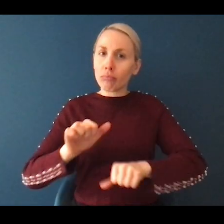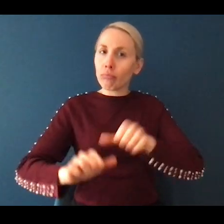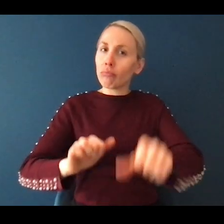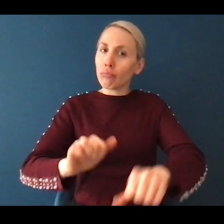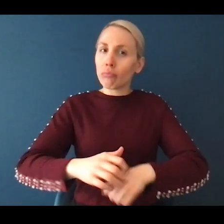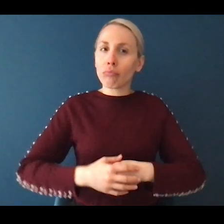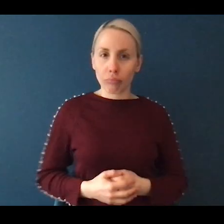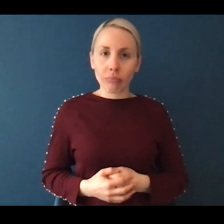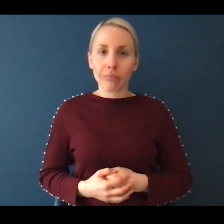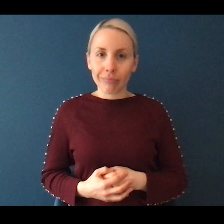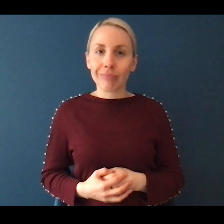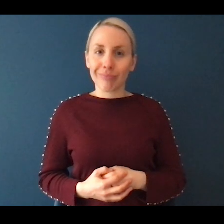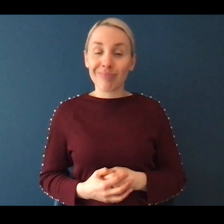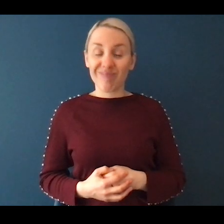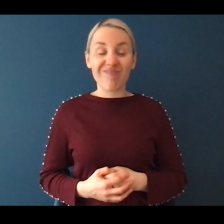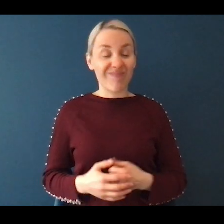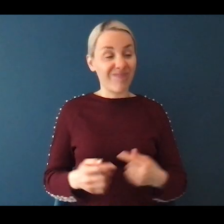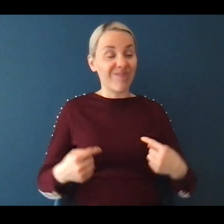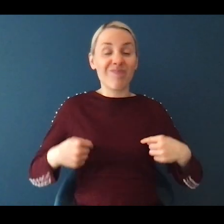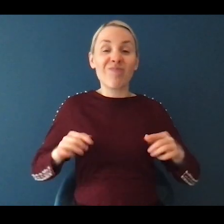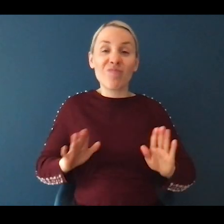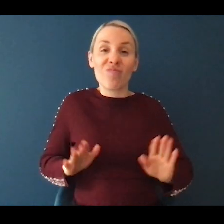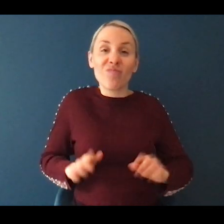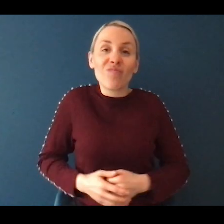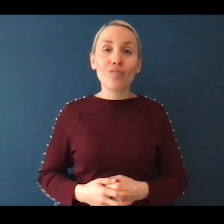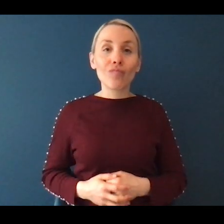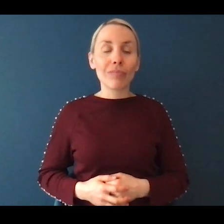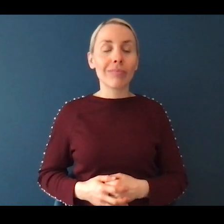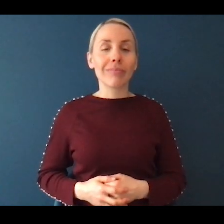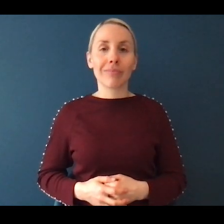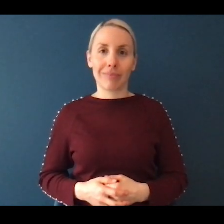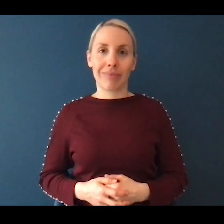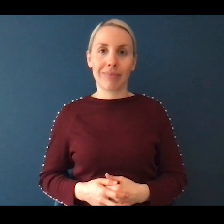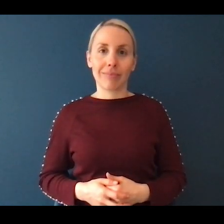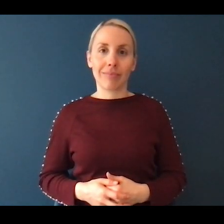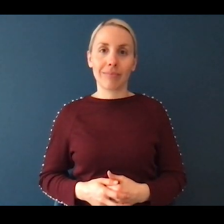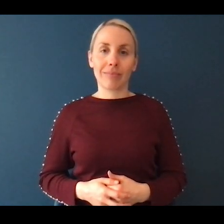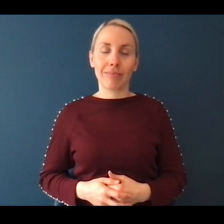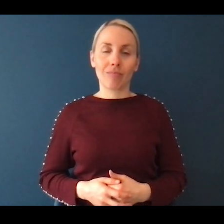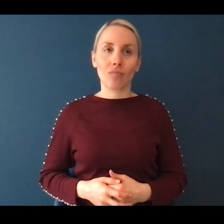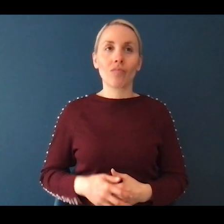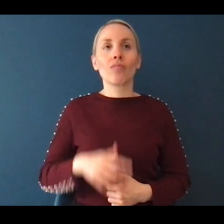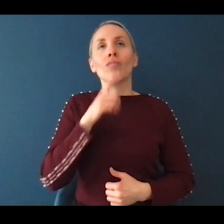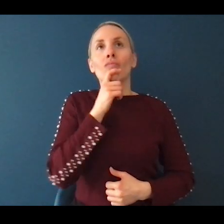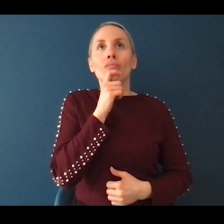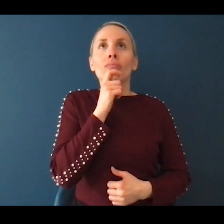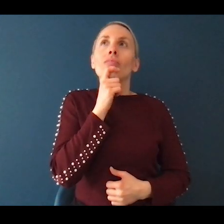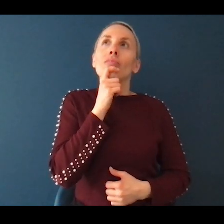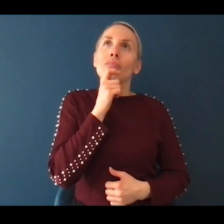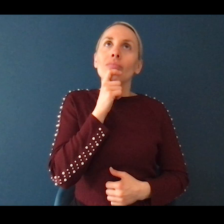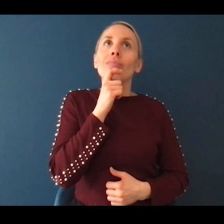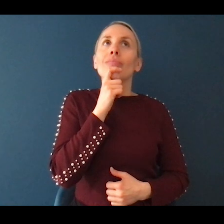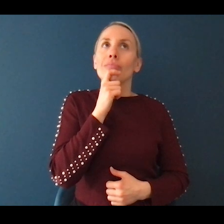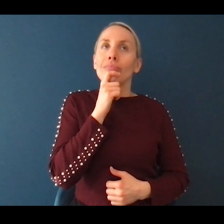yeah that's how I did it really and I guess I learned I am more organised than I give